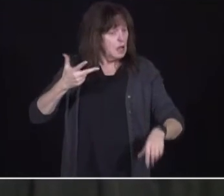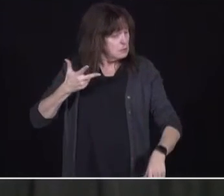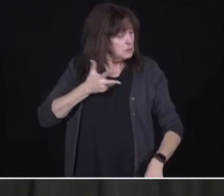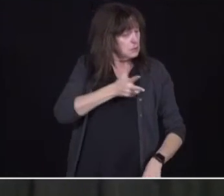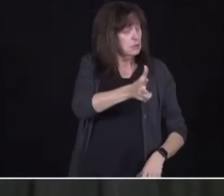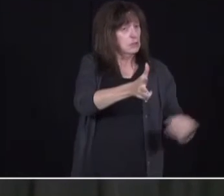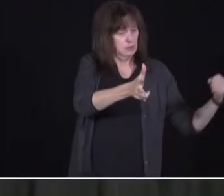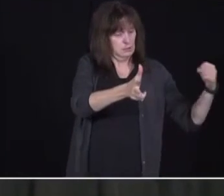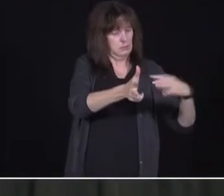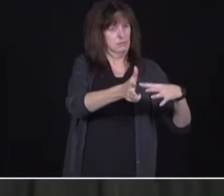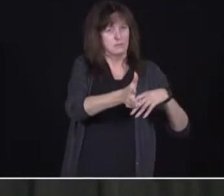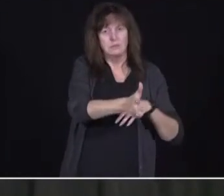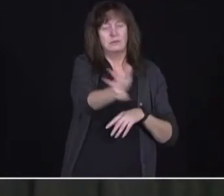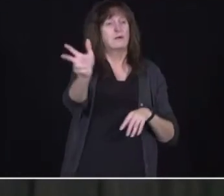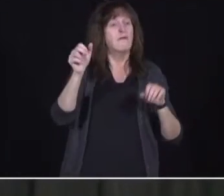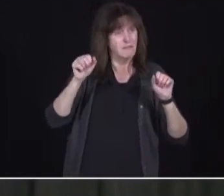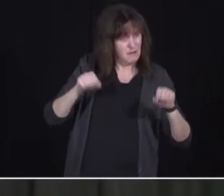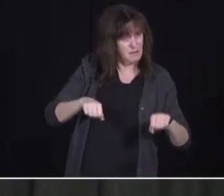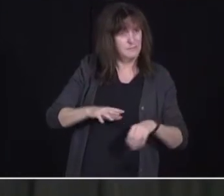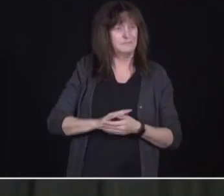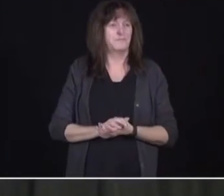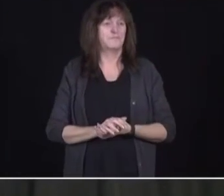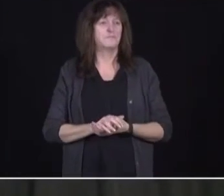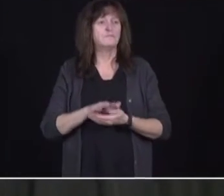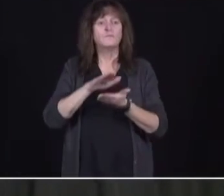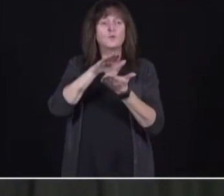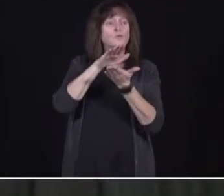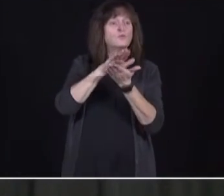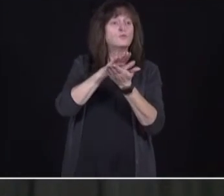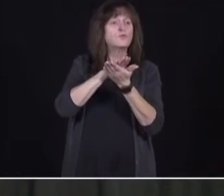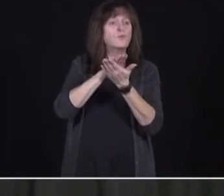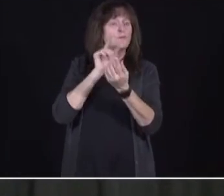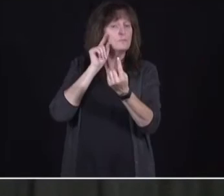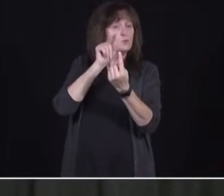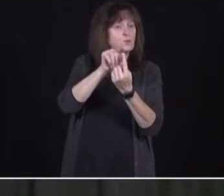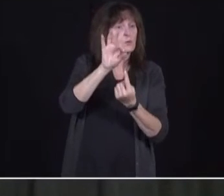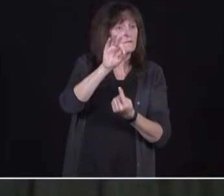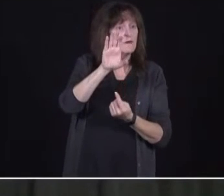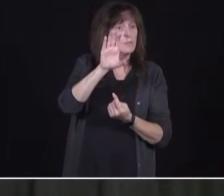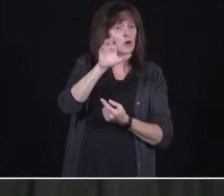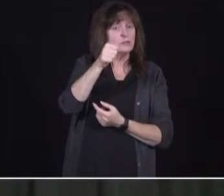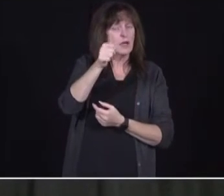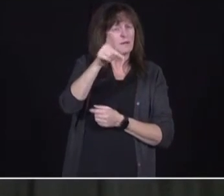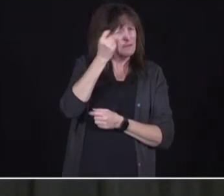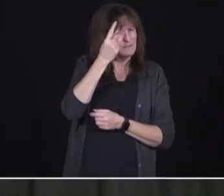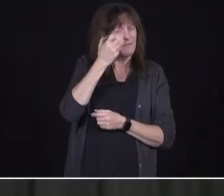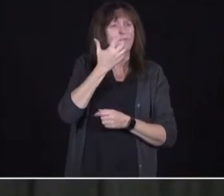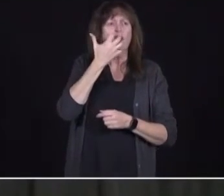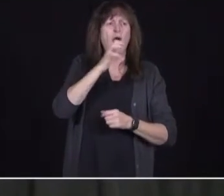spot regions are closed until February 10th. And anyone who can work from